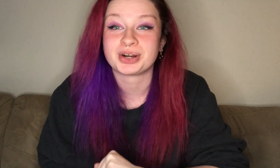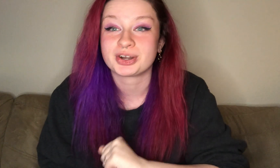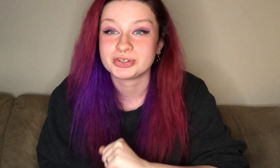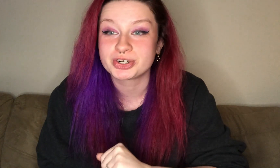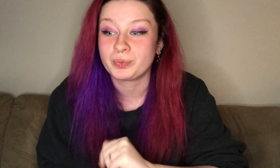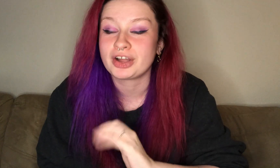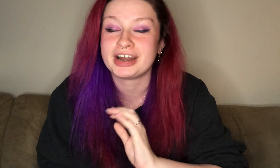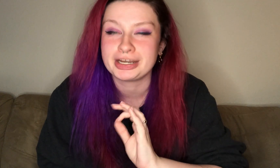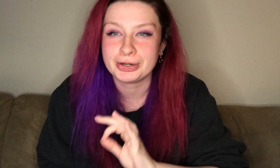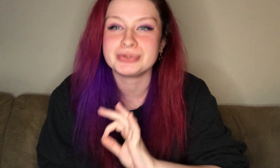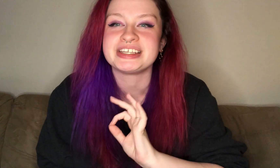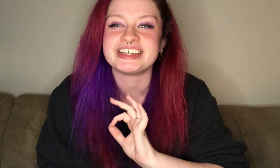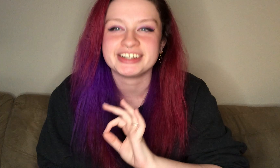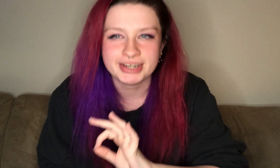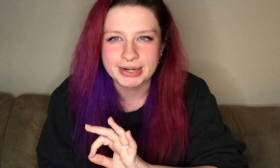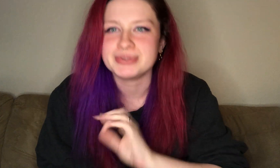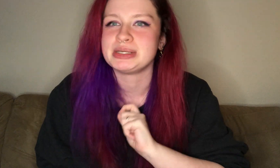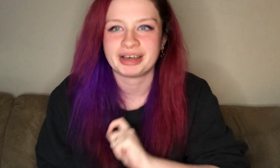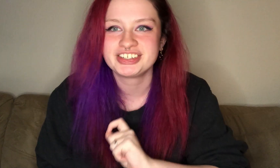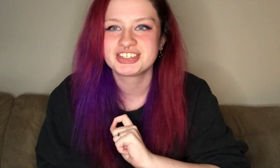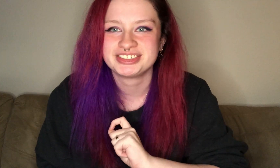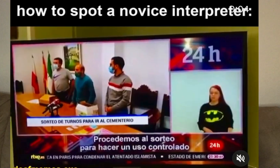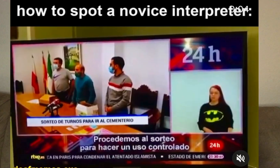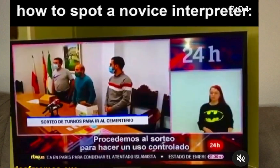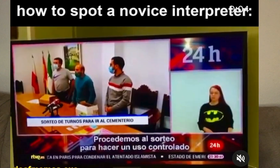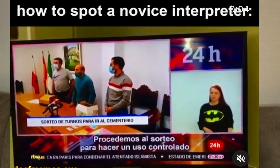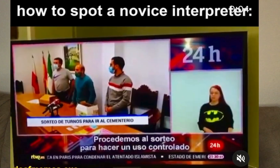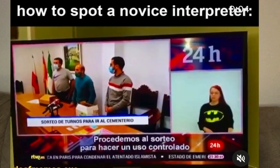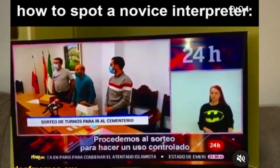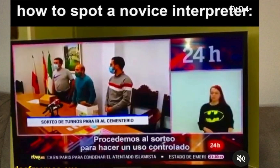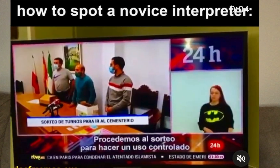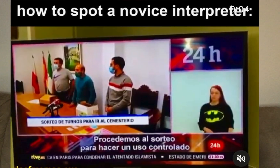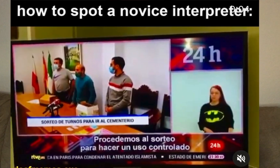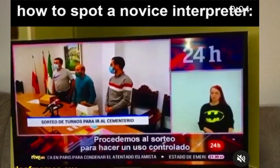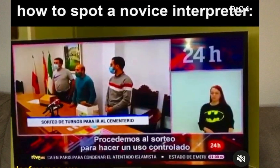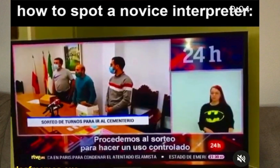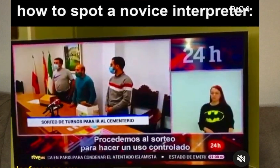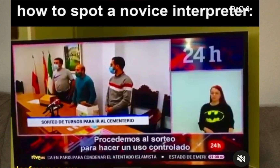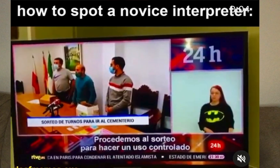our culture we are a nosy nosy bunch how to spot a novice interpreter: